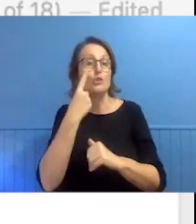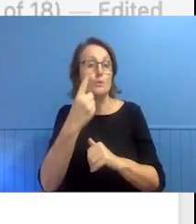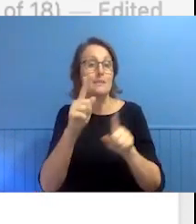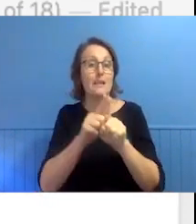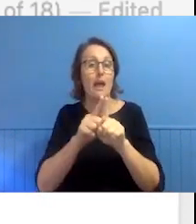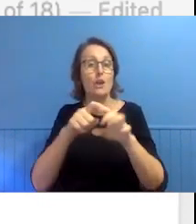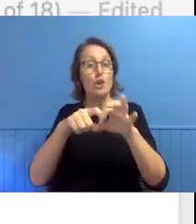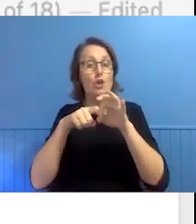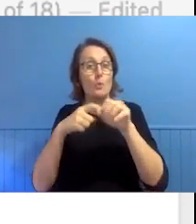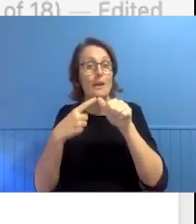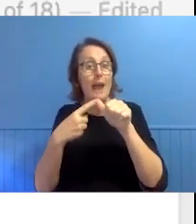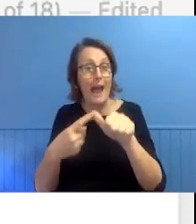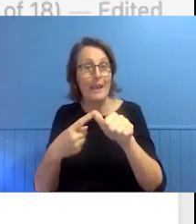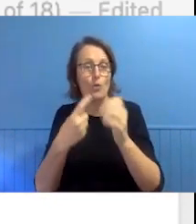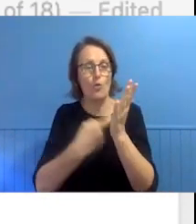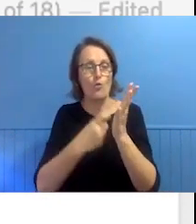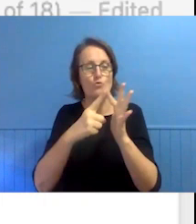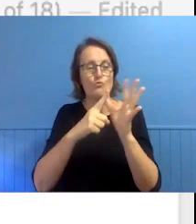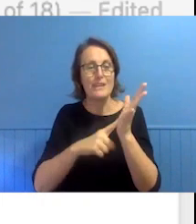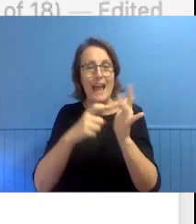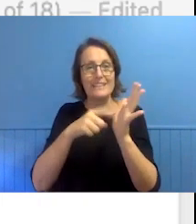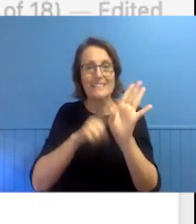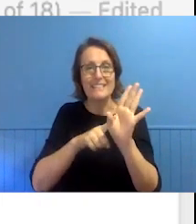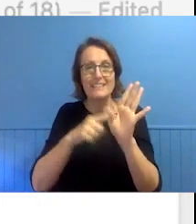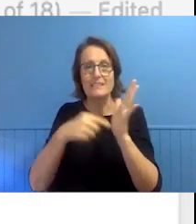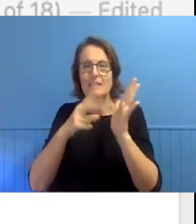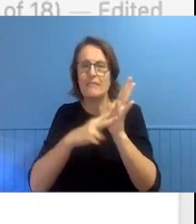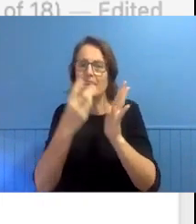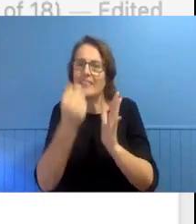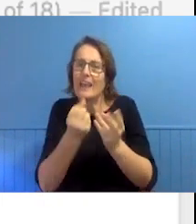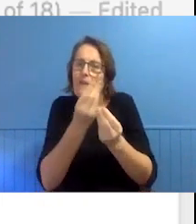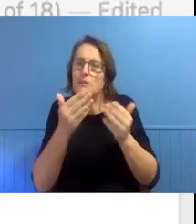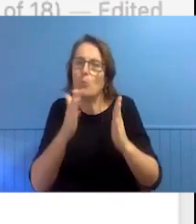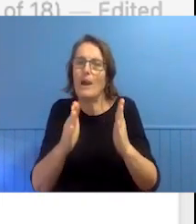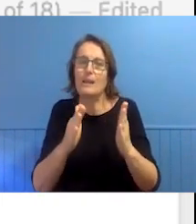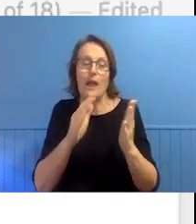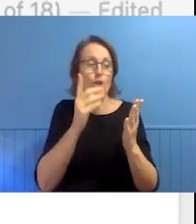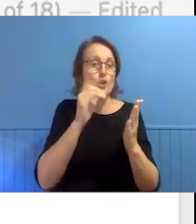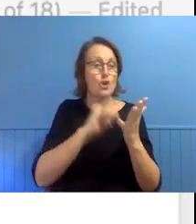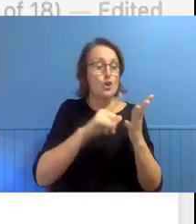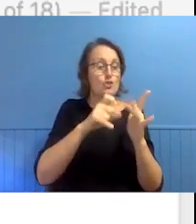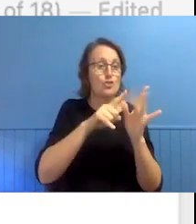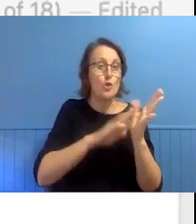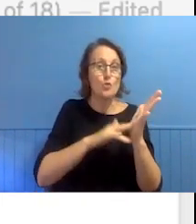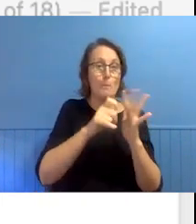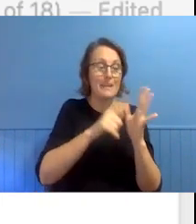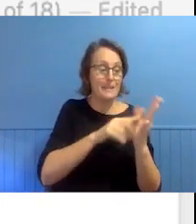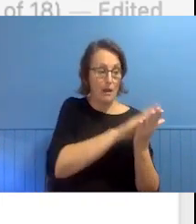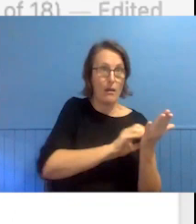reality TV shows have some -- almost reality TV shows have some form of